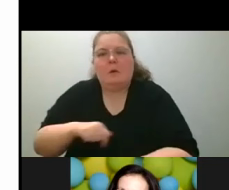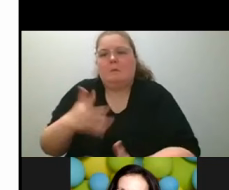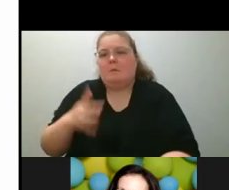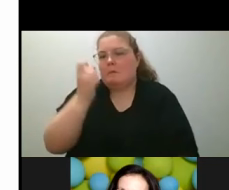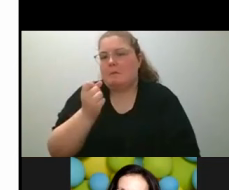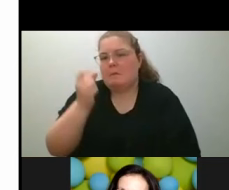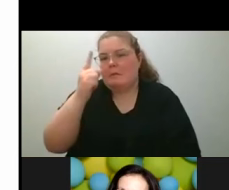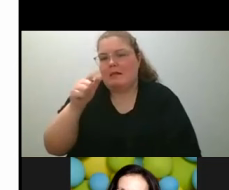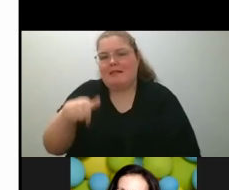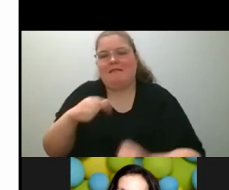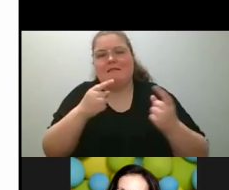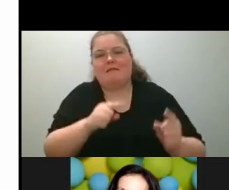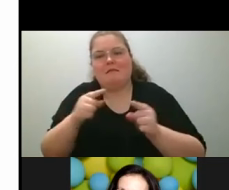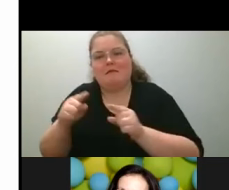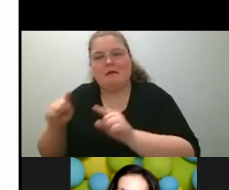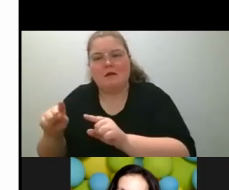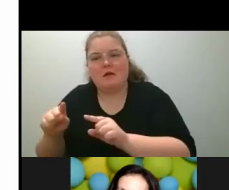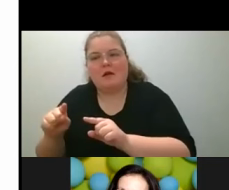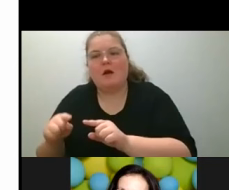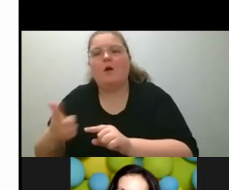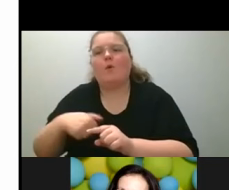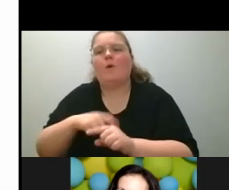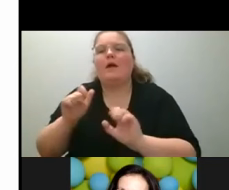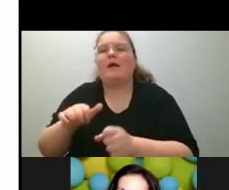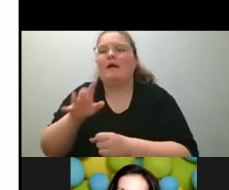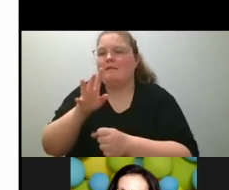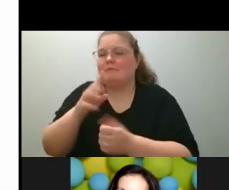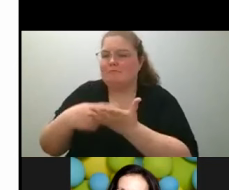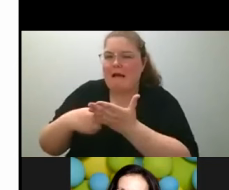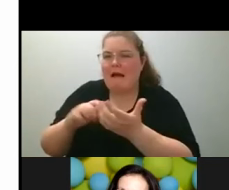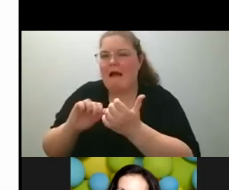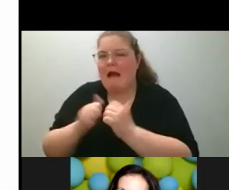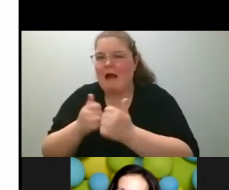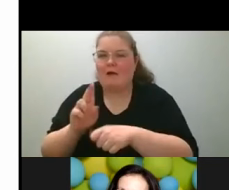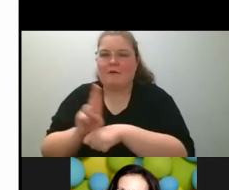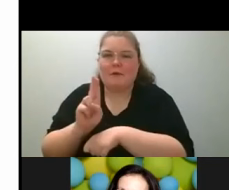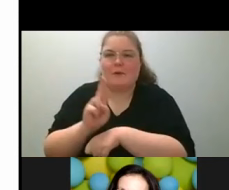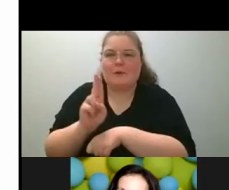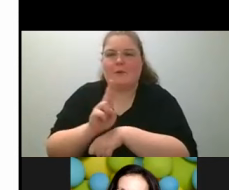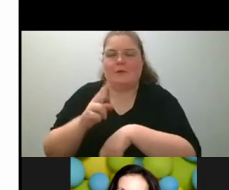and then we will happily talk about how we need to extend deadlines and make adjustments for the project.